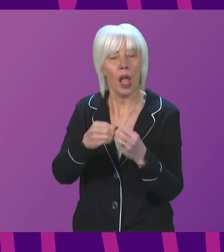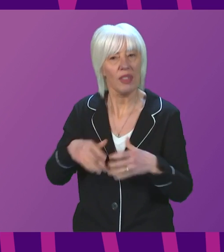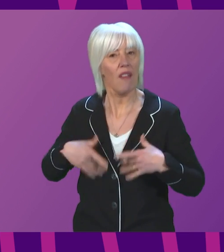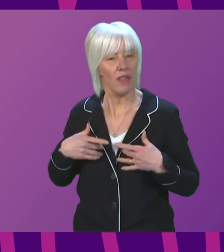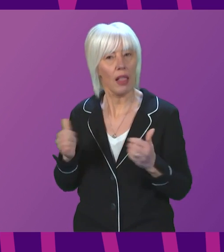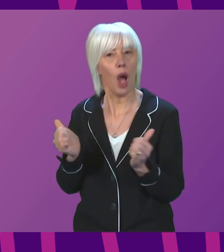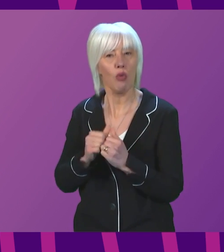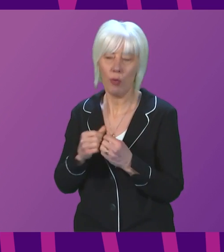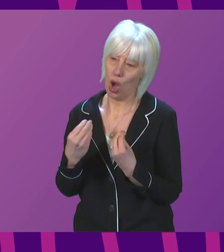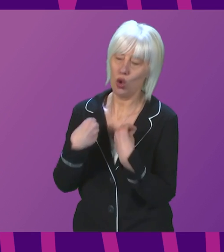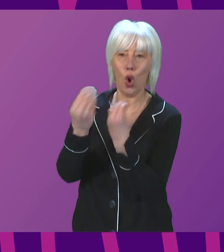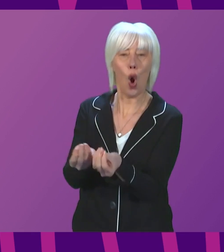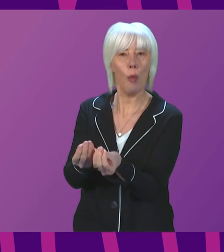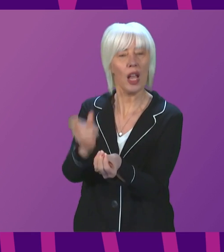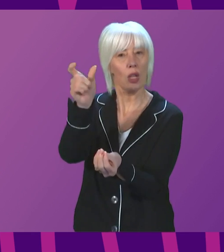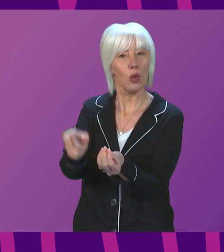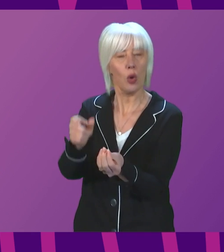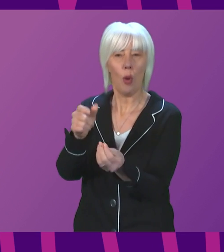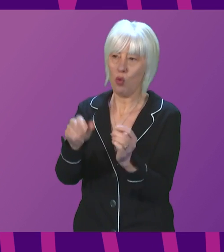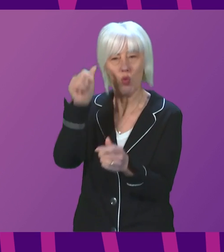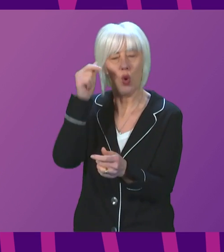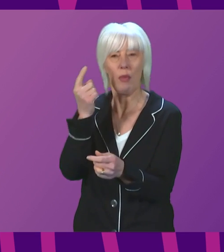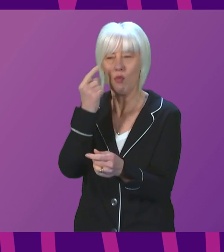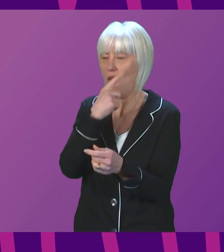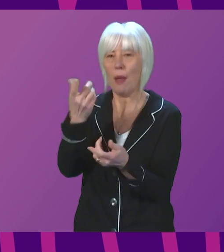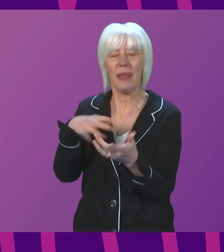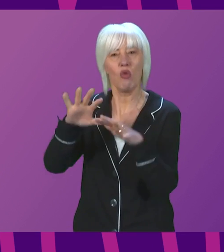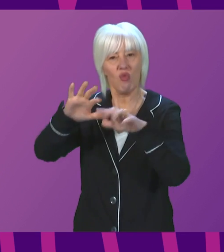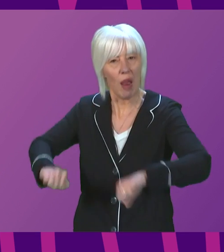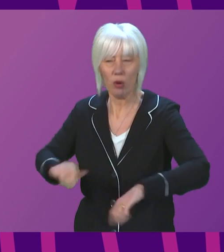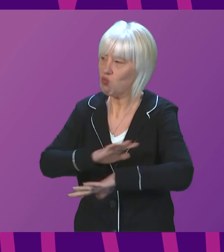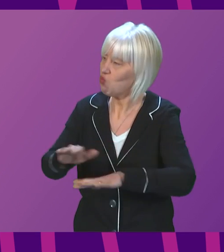to offer a job to a proven rapist, despite there having been no apology or contrition.